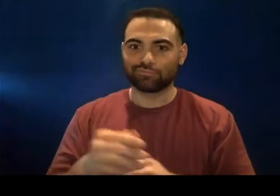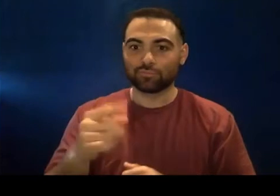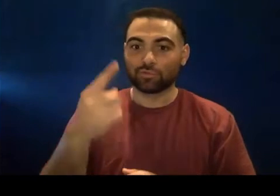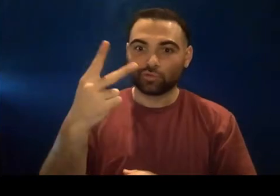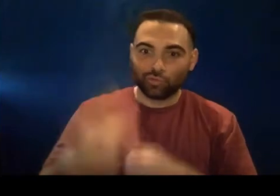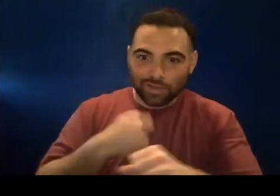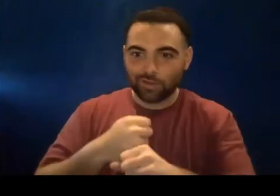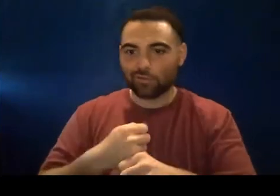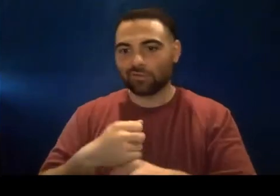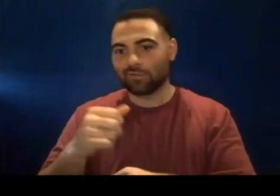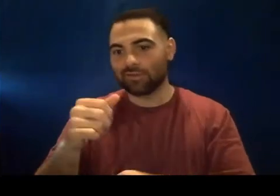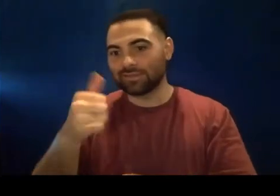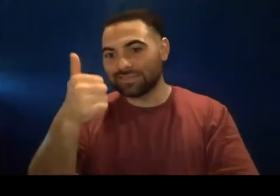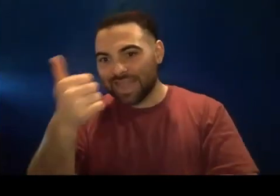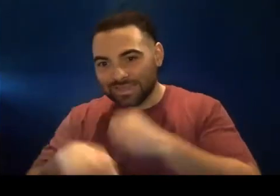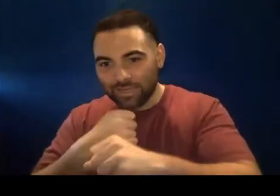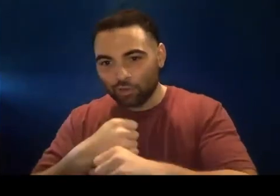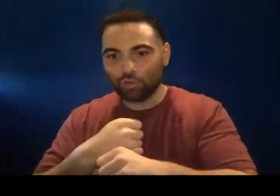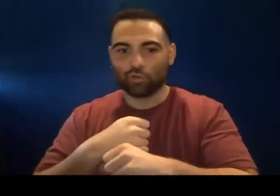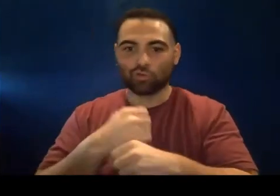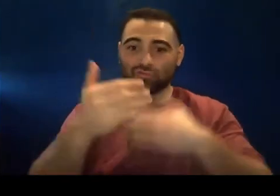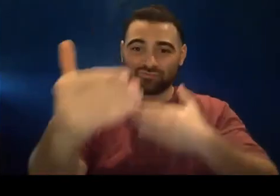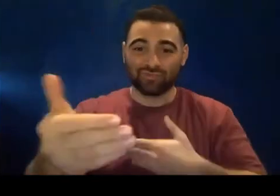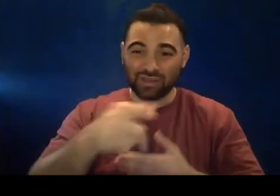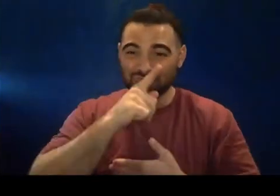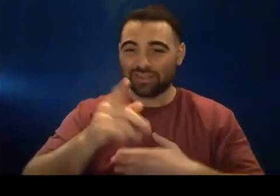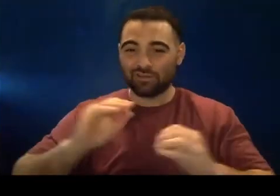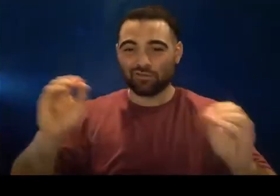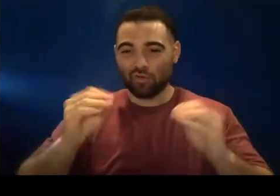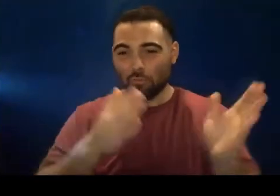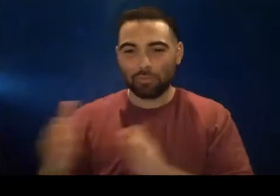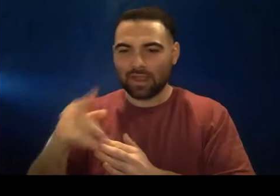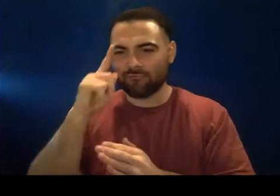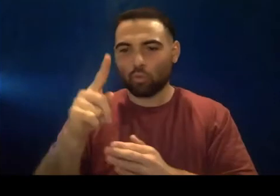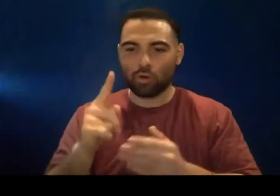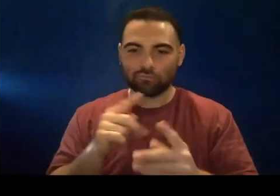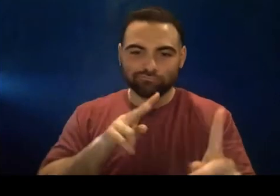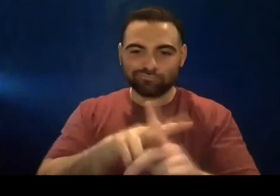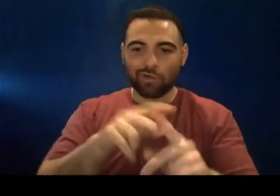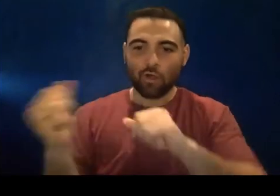there still really isn't a strategic plan that addresses all stations and the accessibility.